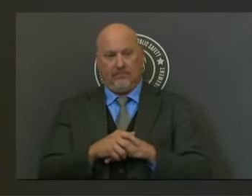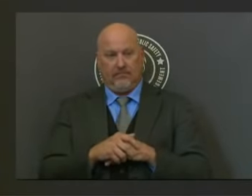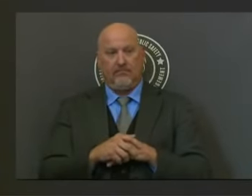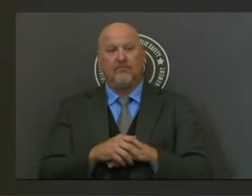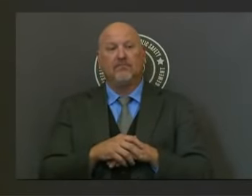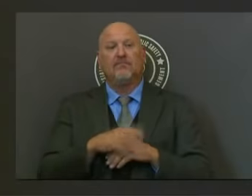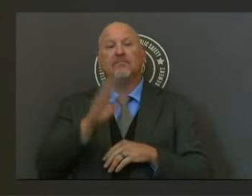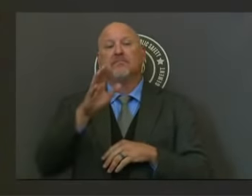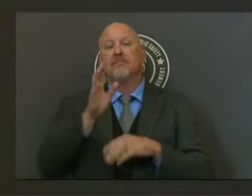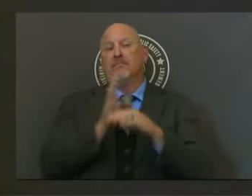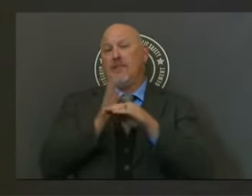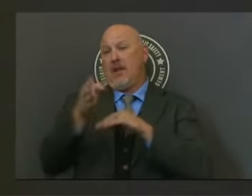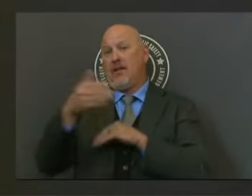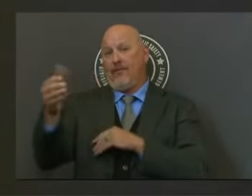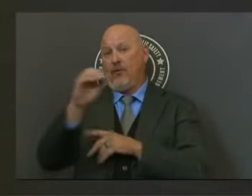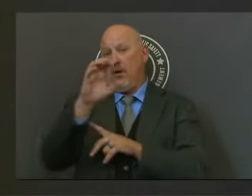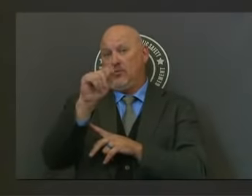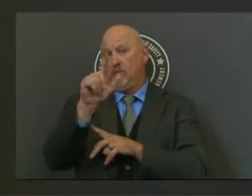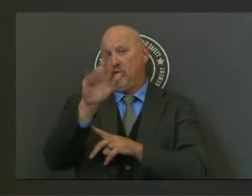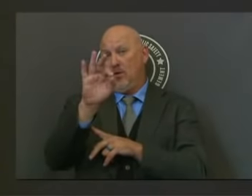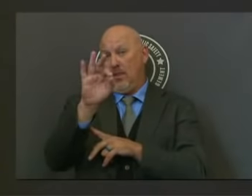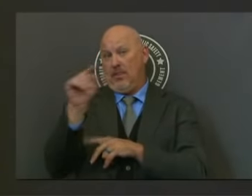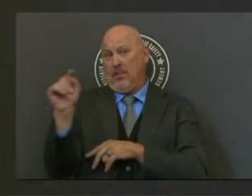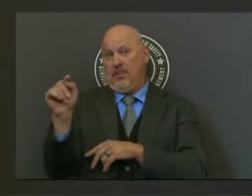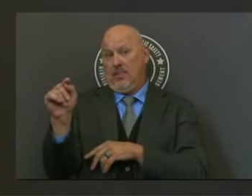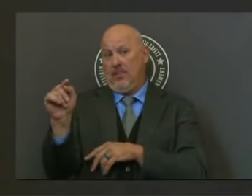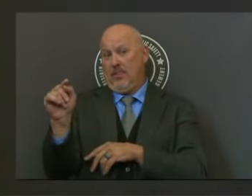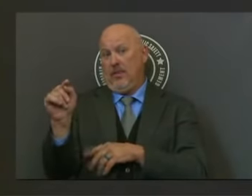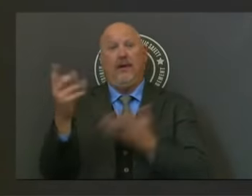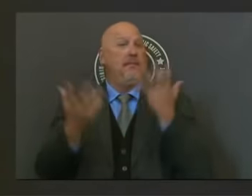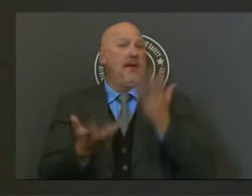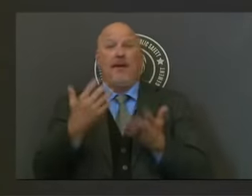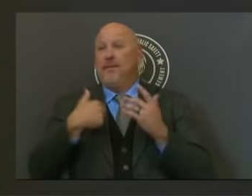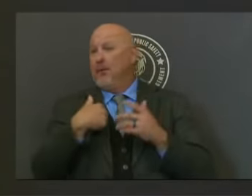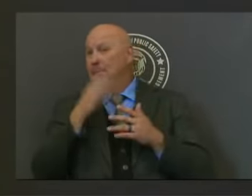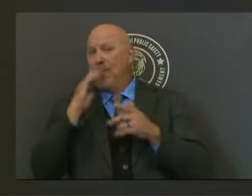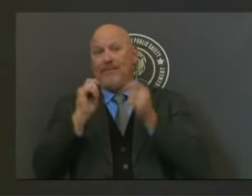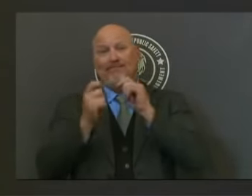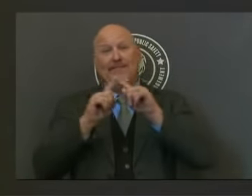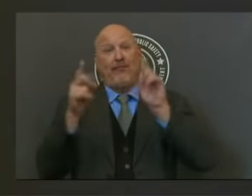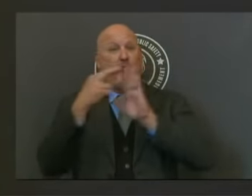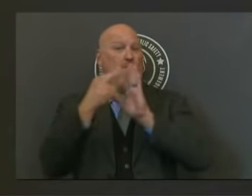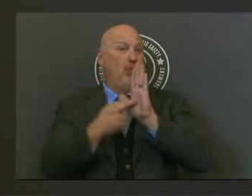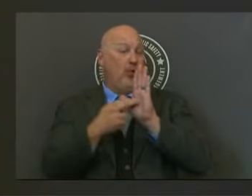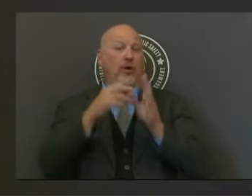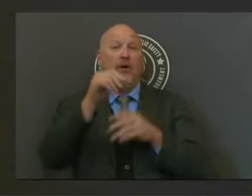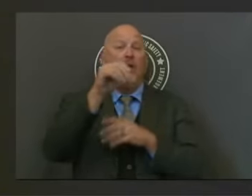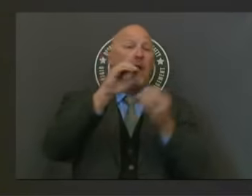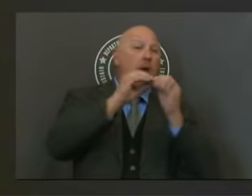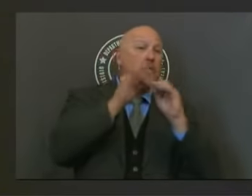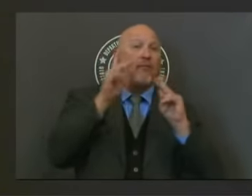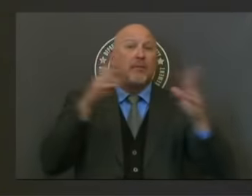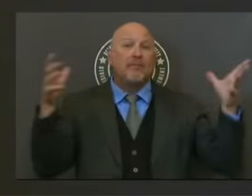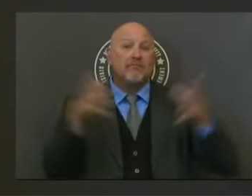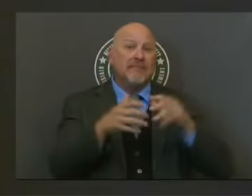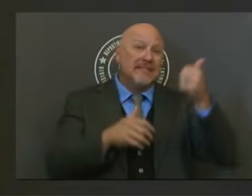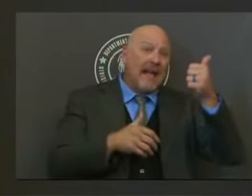will change the social gathering